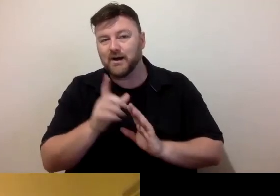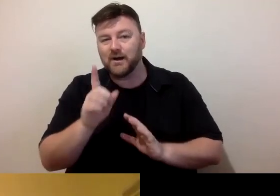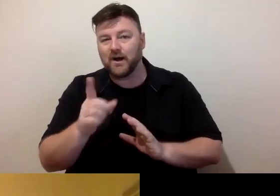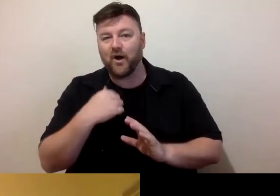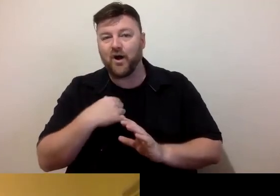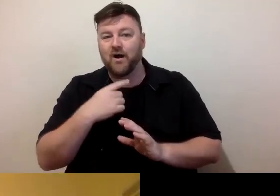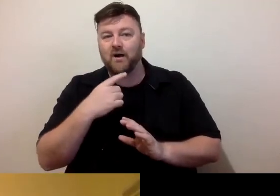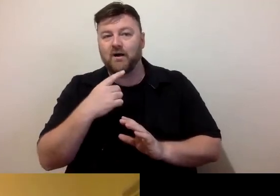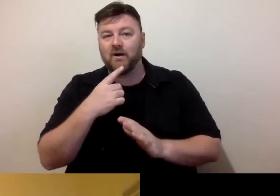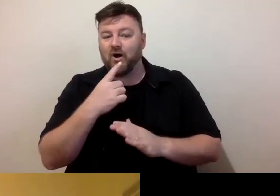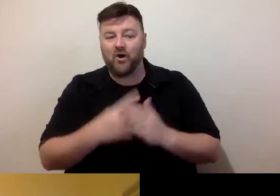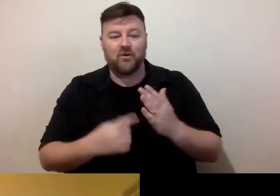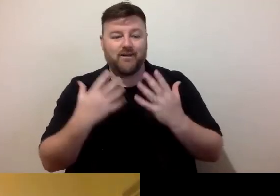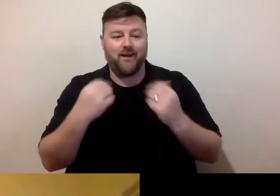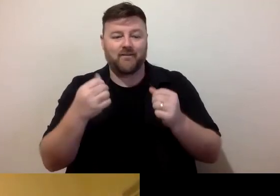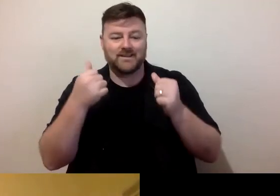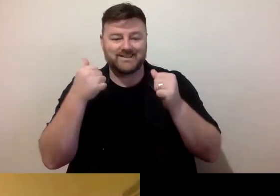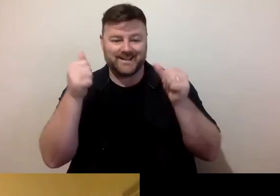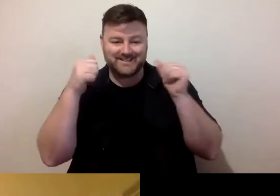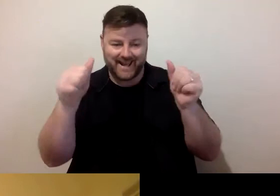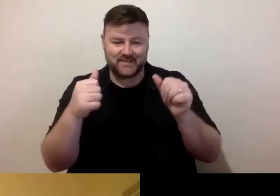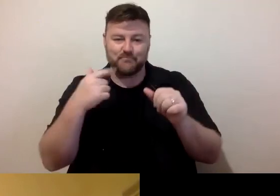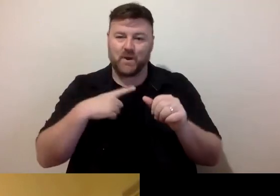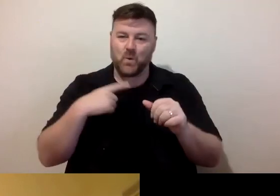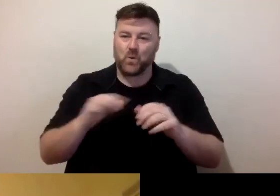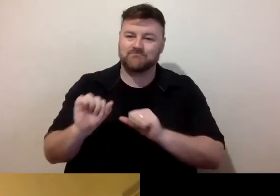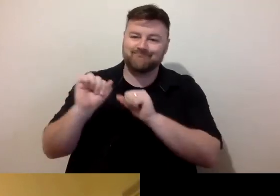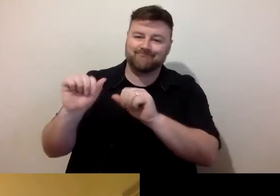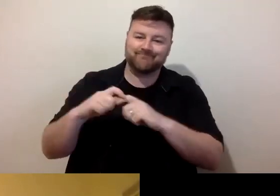any success to the team that I'm working with. And there's something